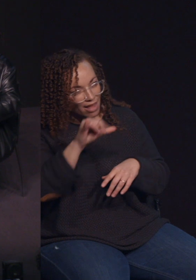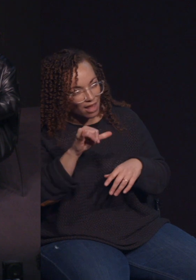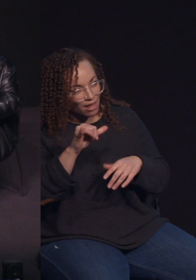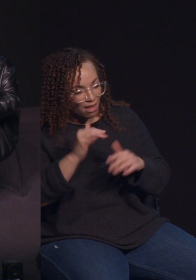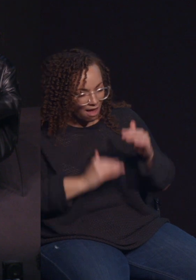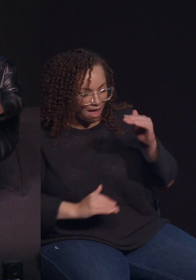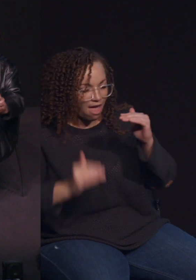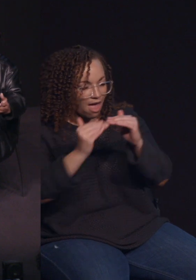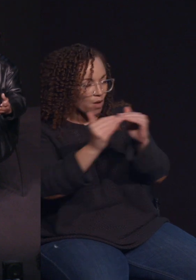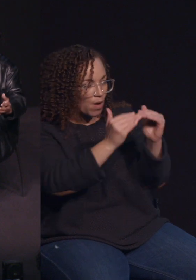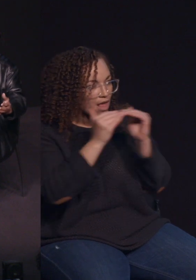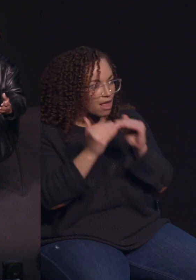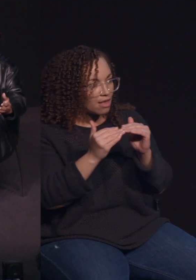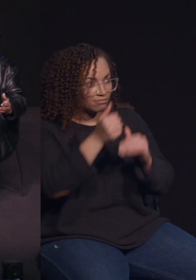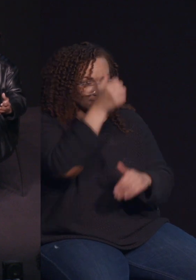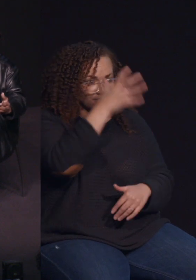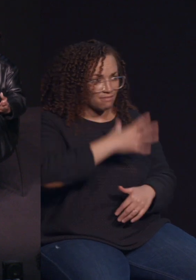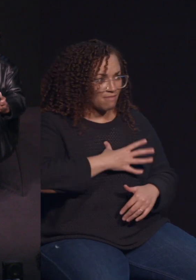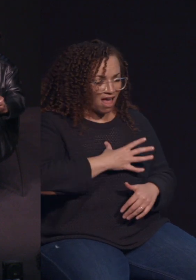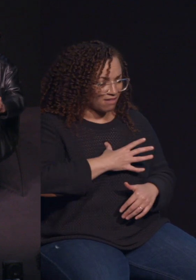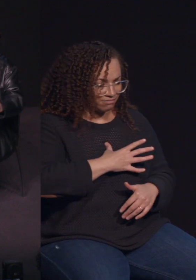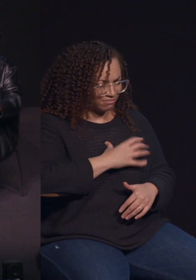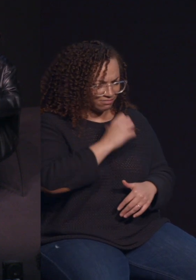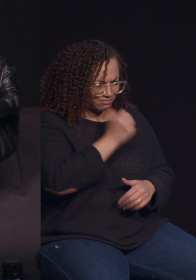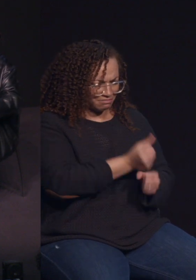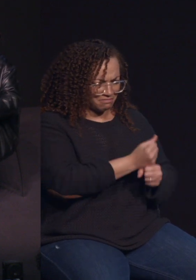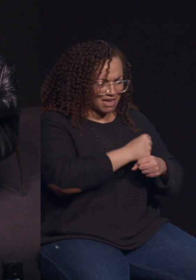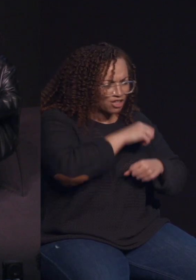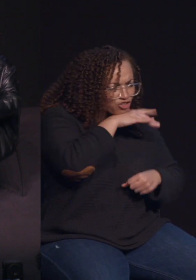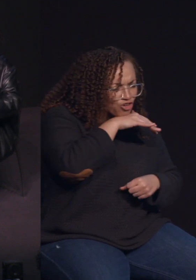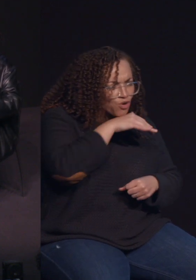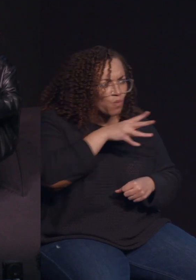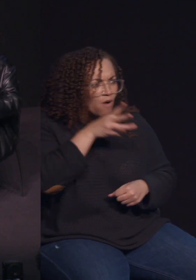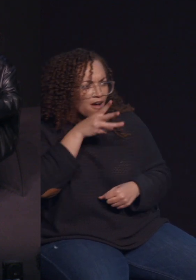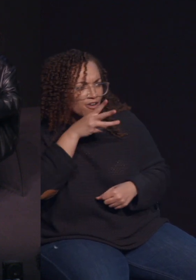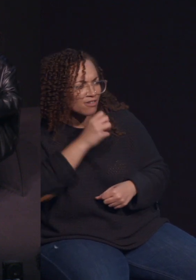Man don't make water. But man wants to control it.